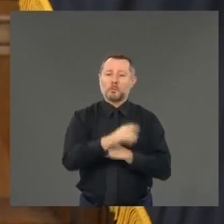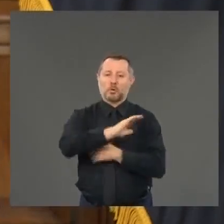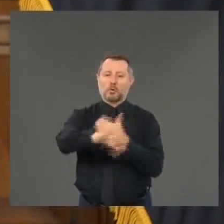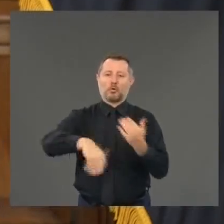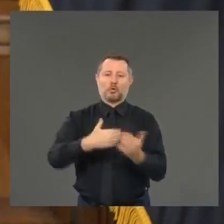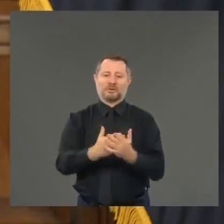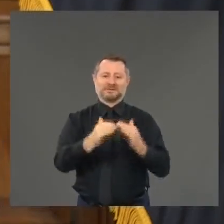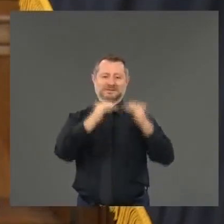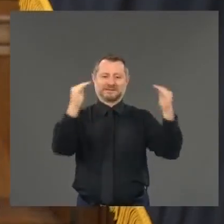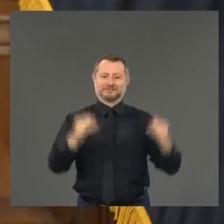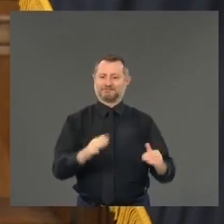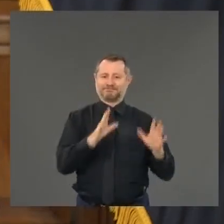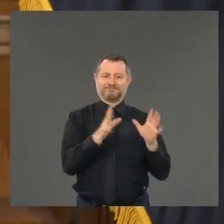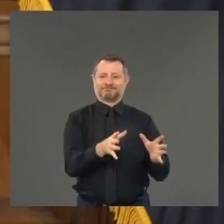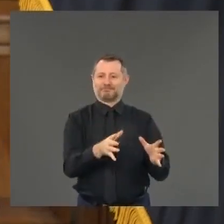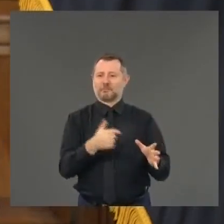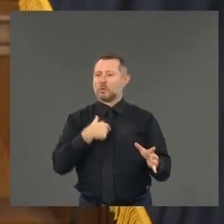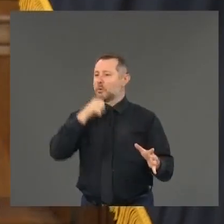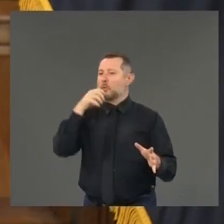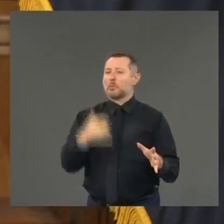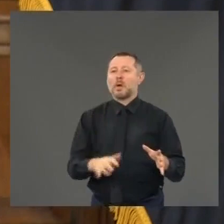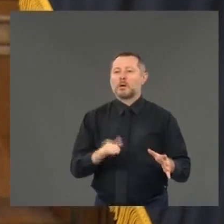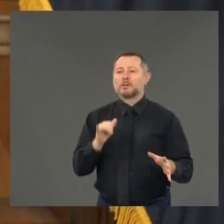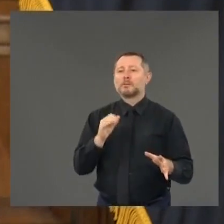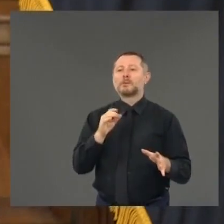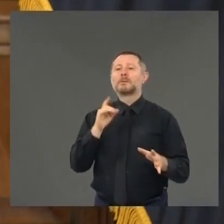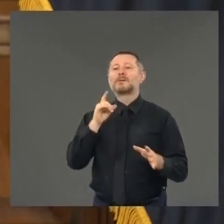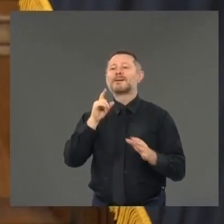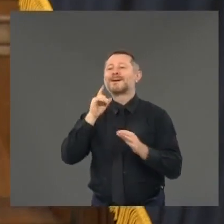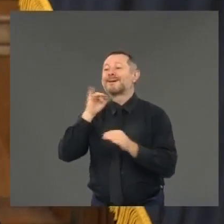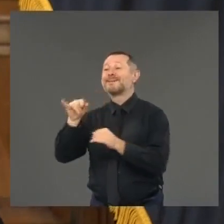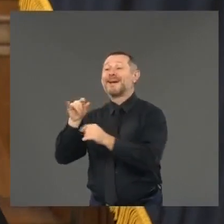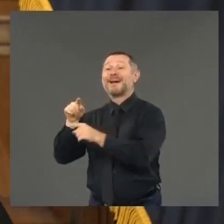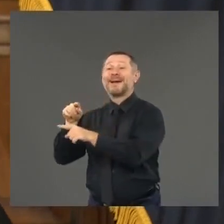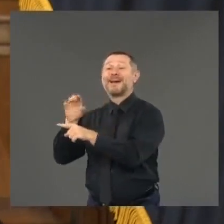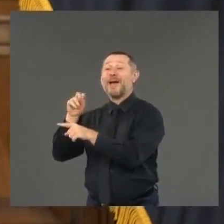BUT DO IT RIGHT. AND MAKE IT SYSTEMIC SO MR. FLOYD'S NAME JUST DOESN'T BECOME